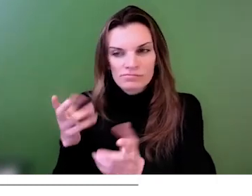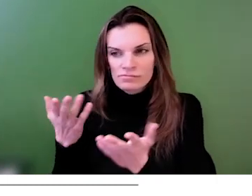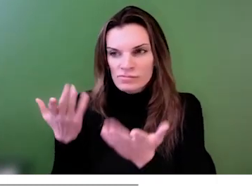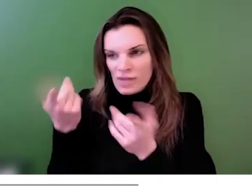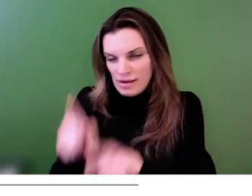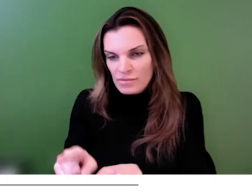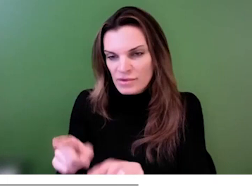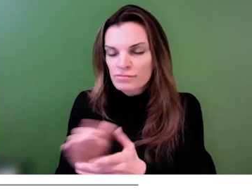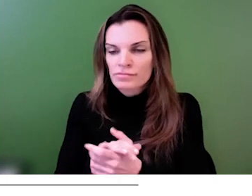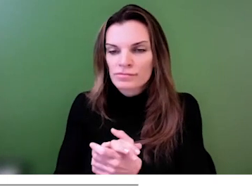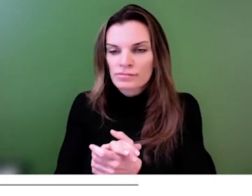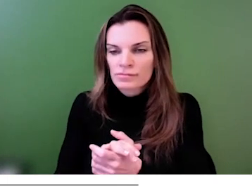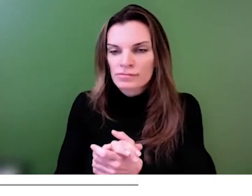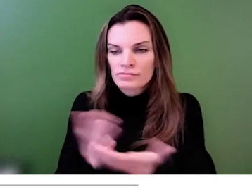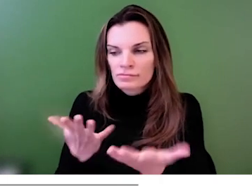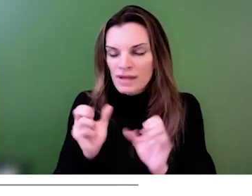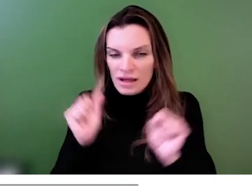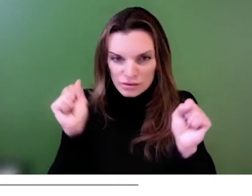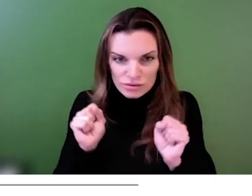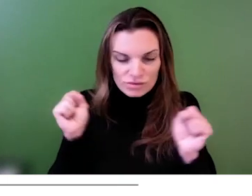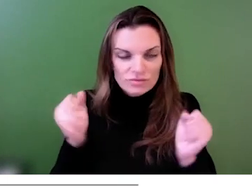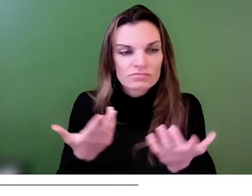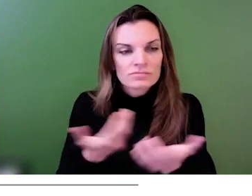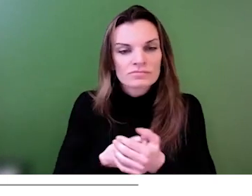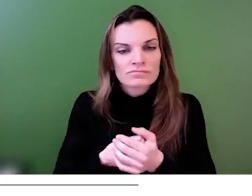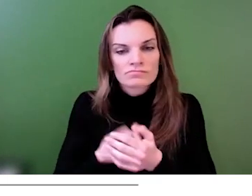are, you know, exercise. If you